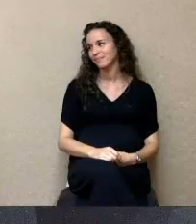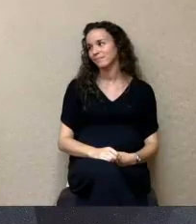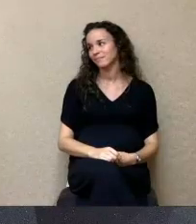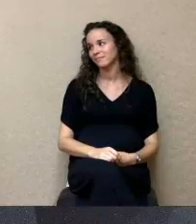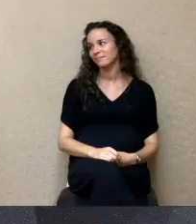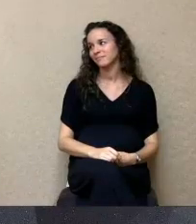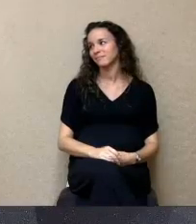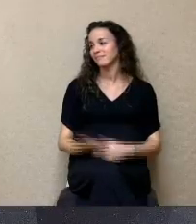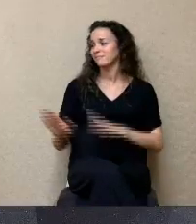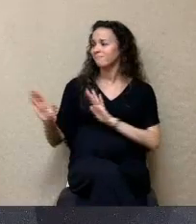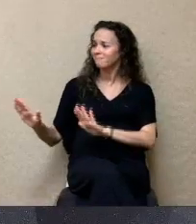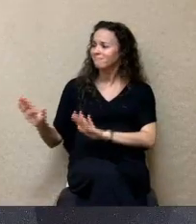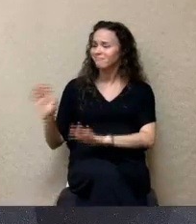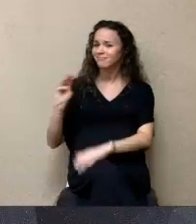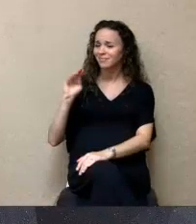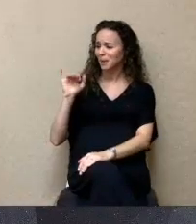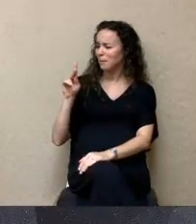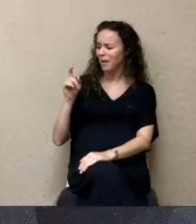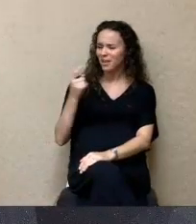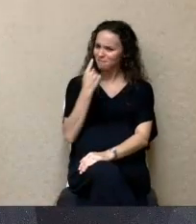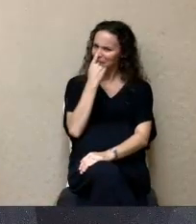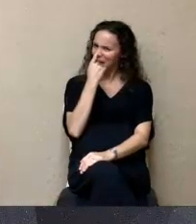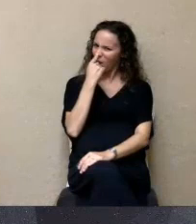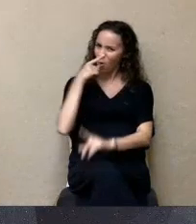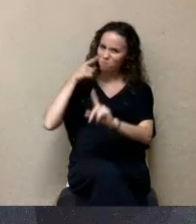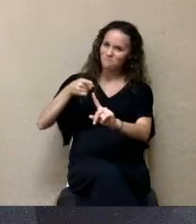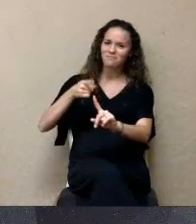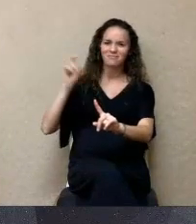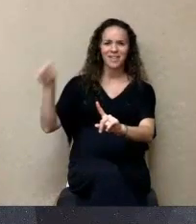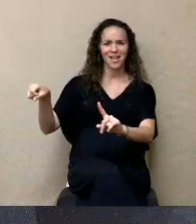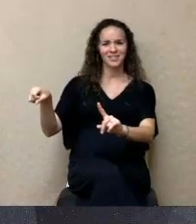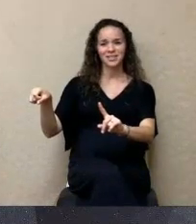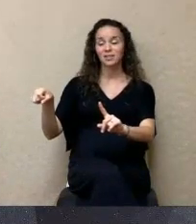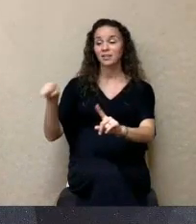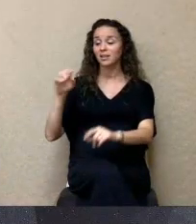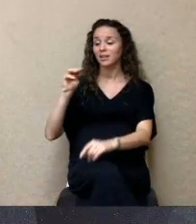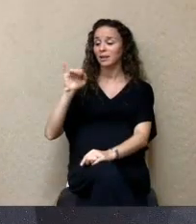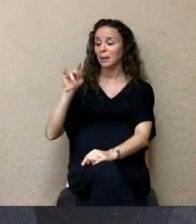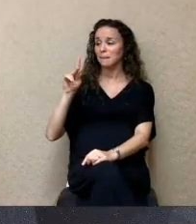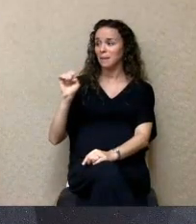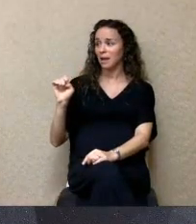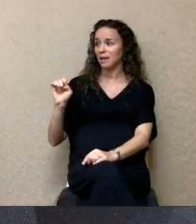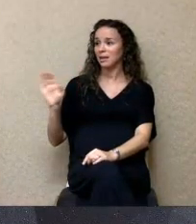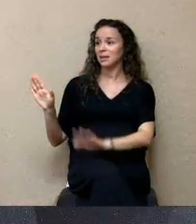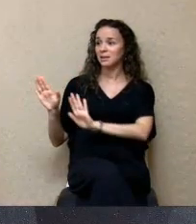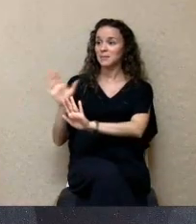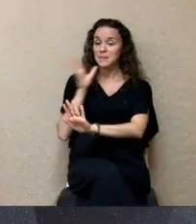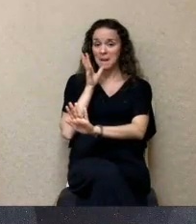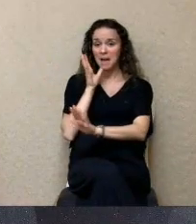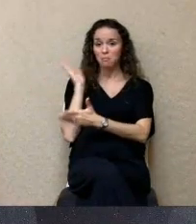Awesome, Mike. I think that's spot on. Mike and his mom brought along some resources related to a